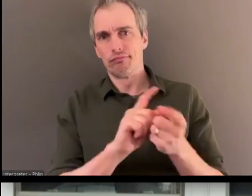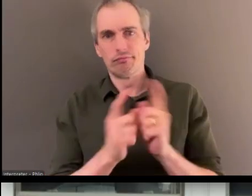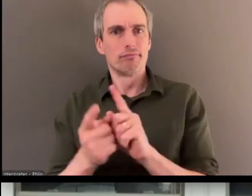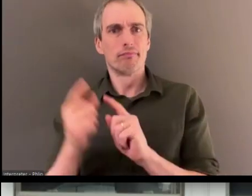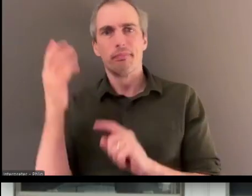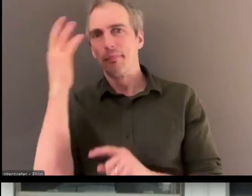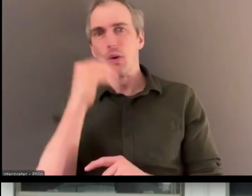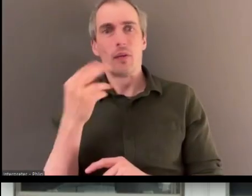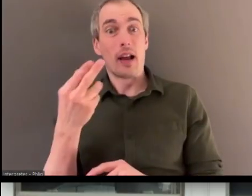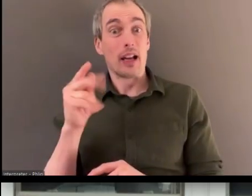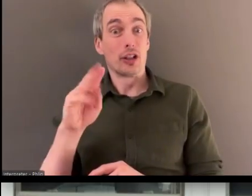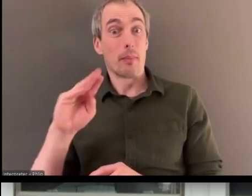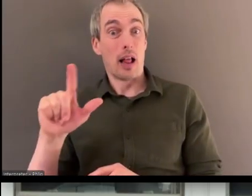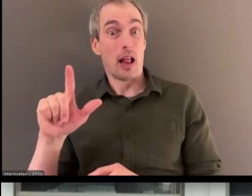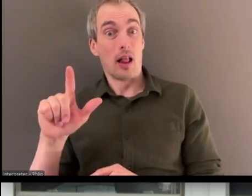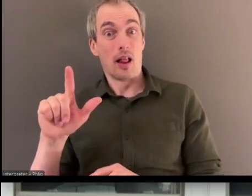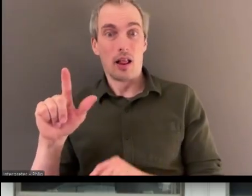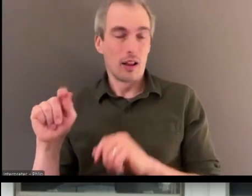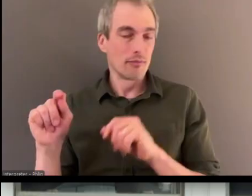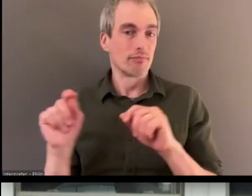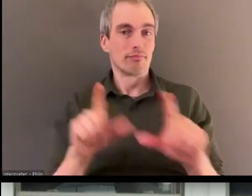version of the same complex table.